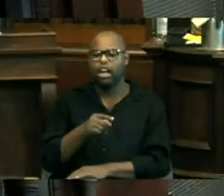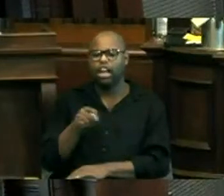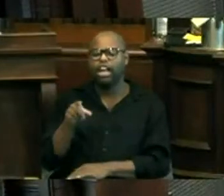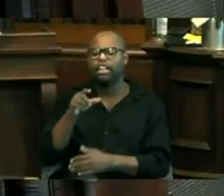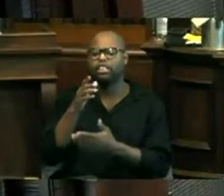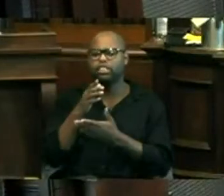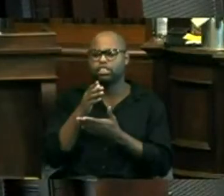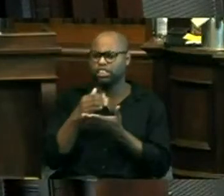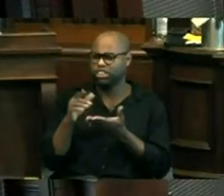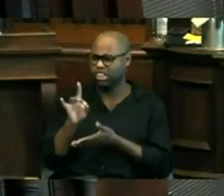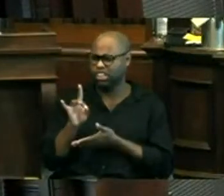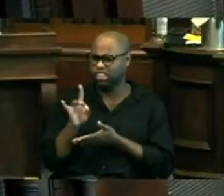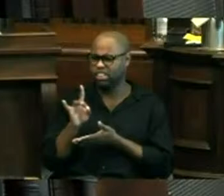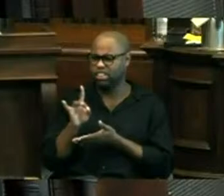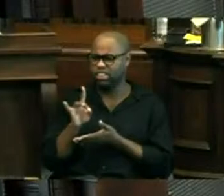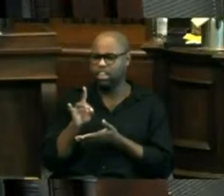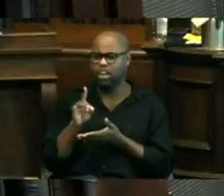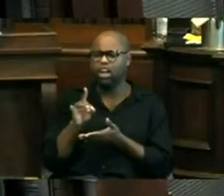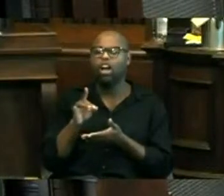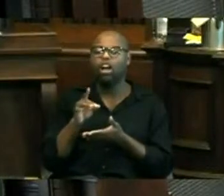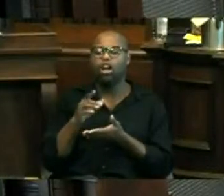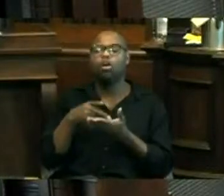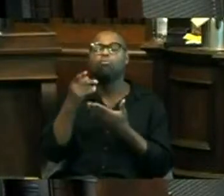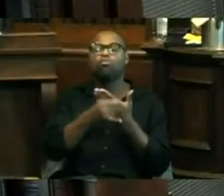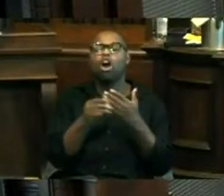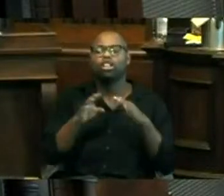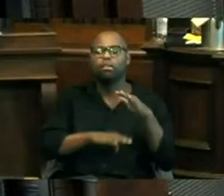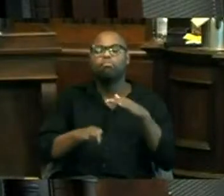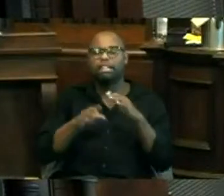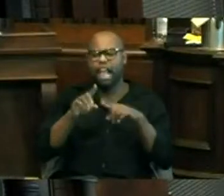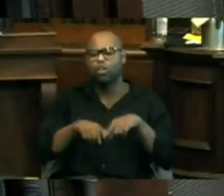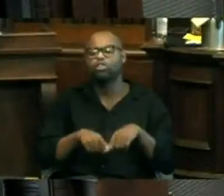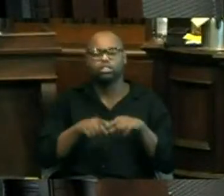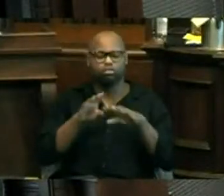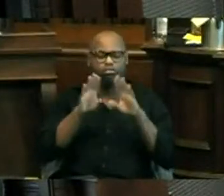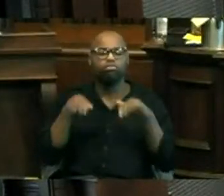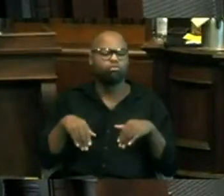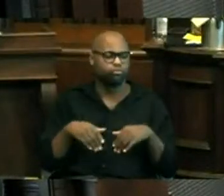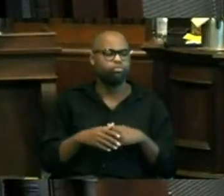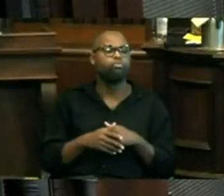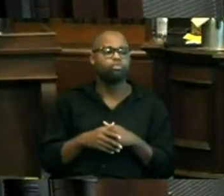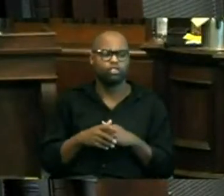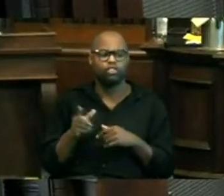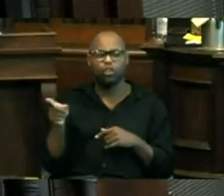And also, there are eight project based vouchers